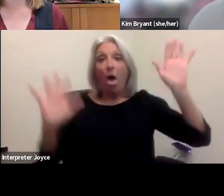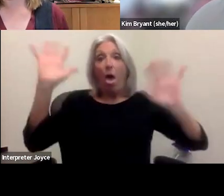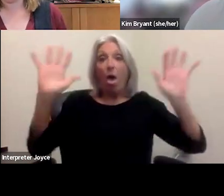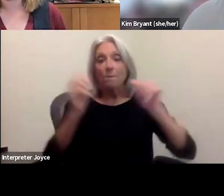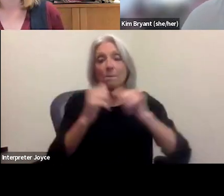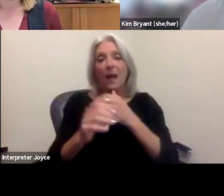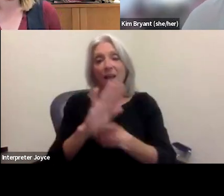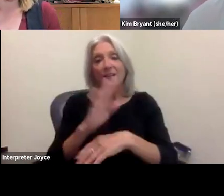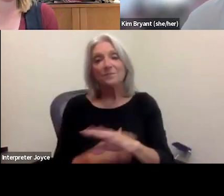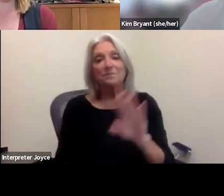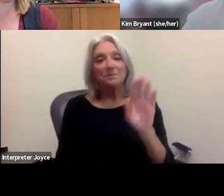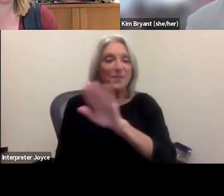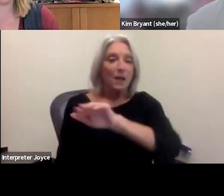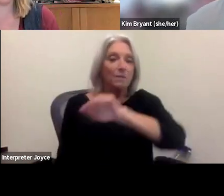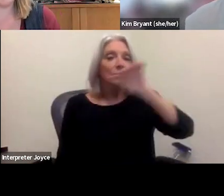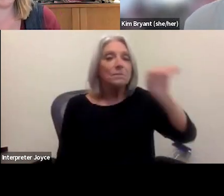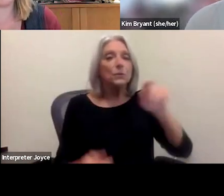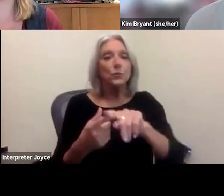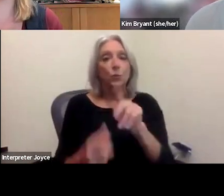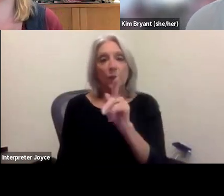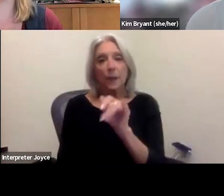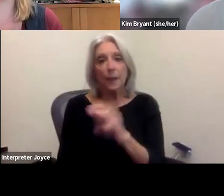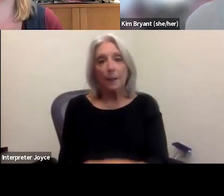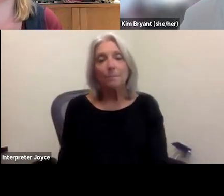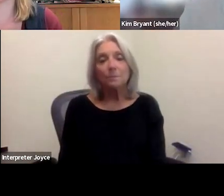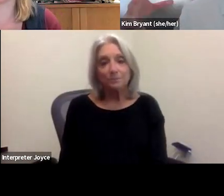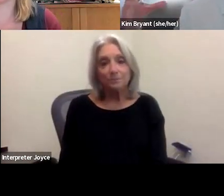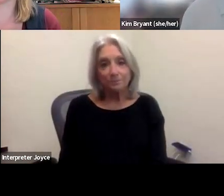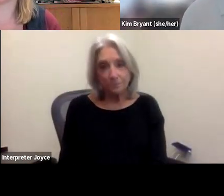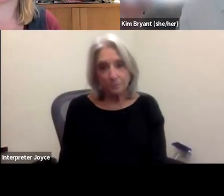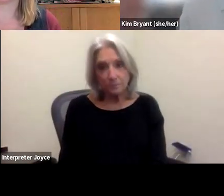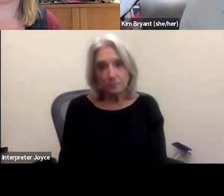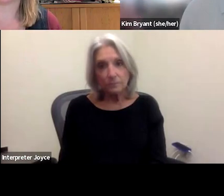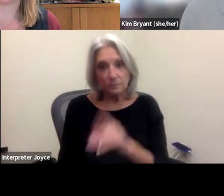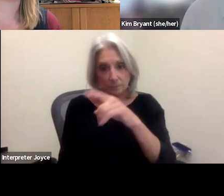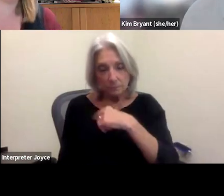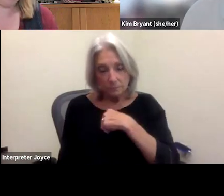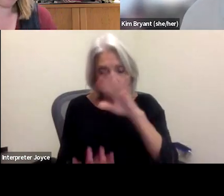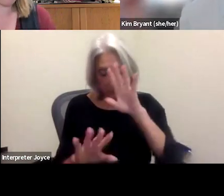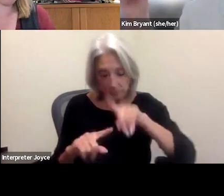Kim? Yeah. This is-- I'm going to take a pause for just a half a second.